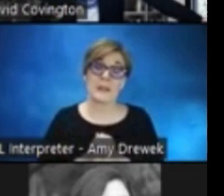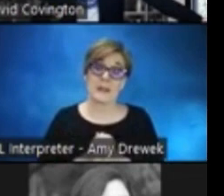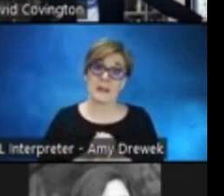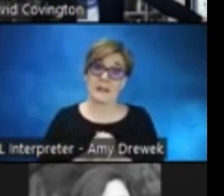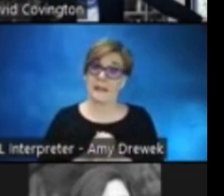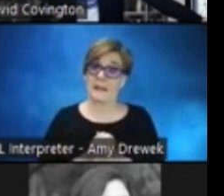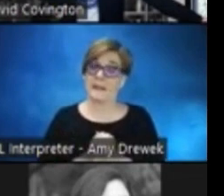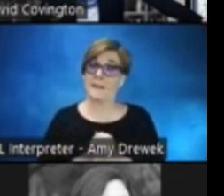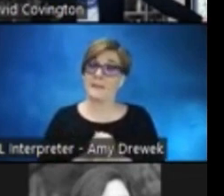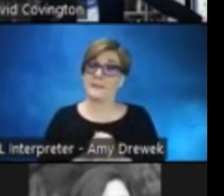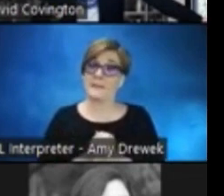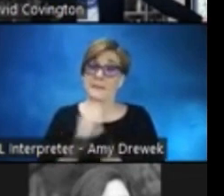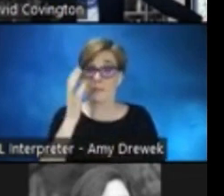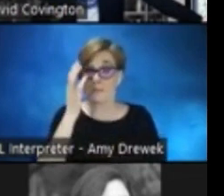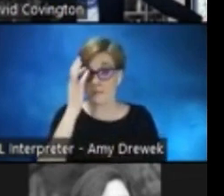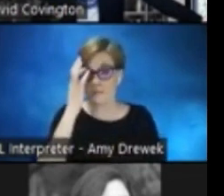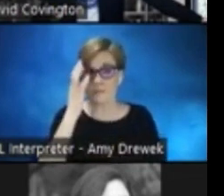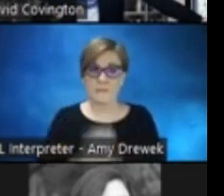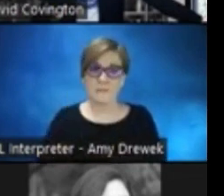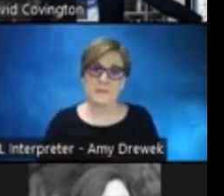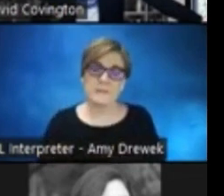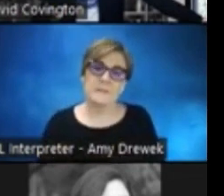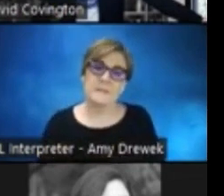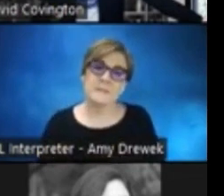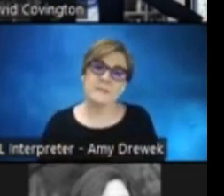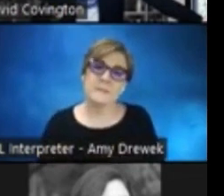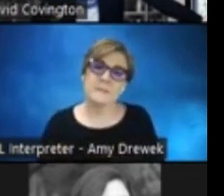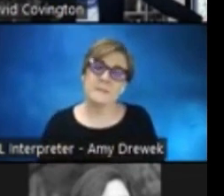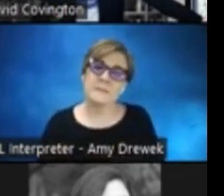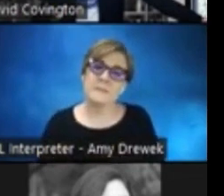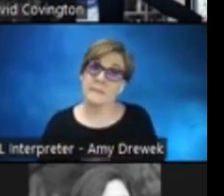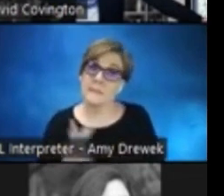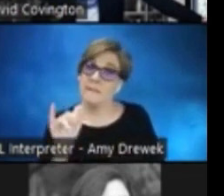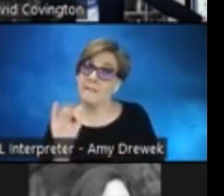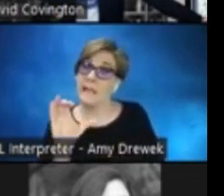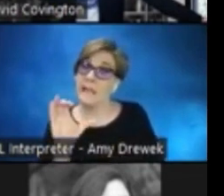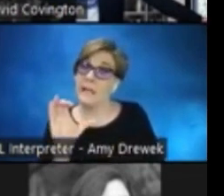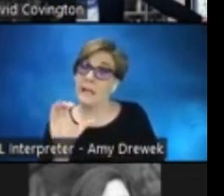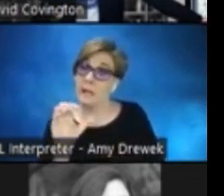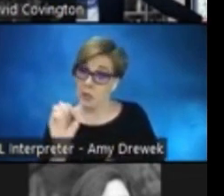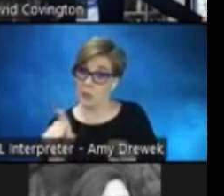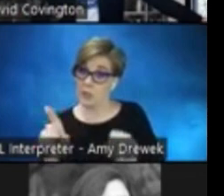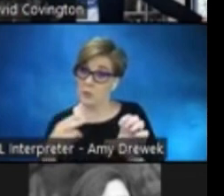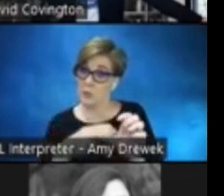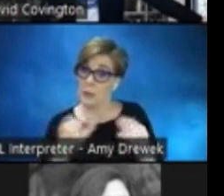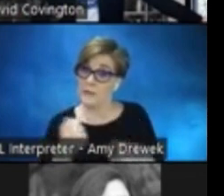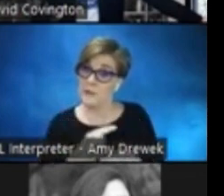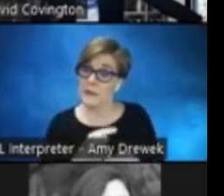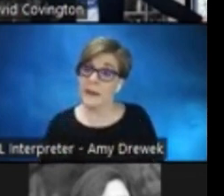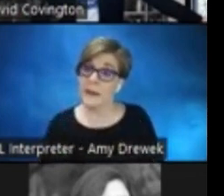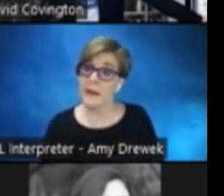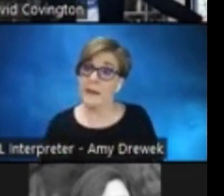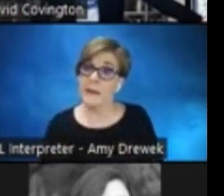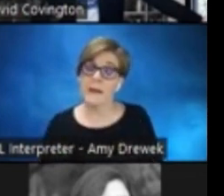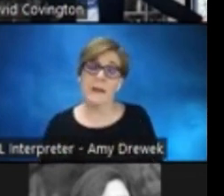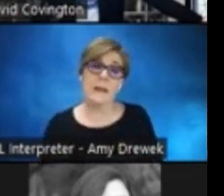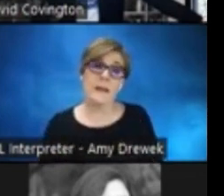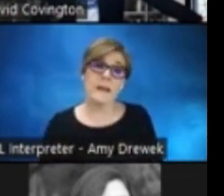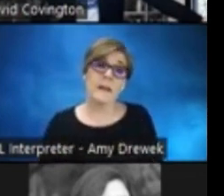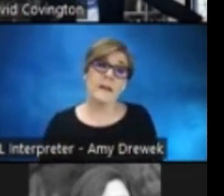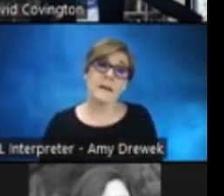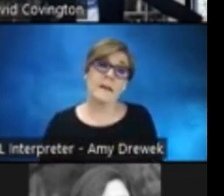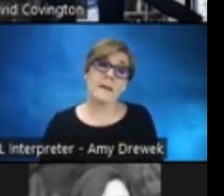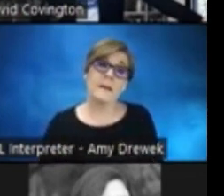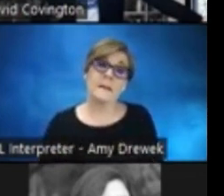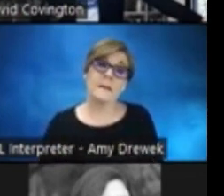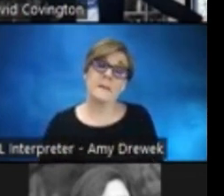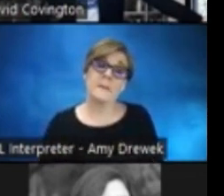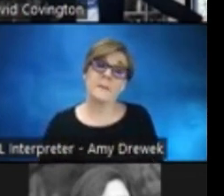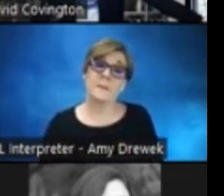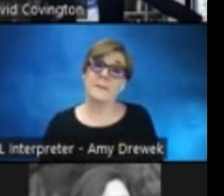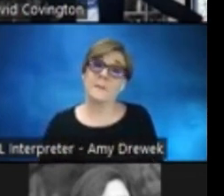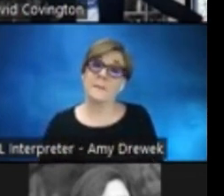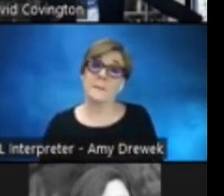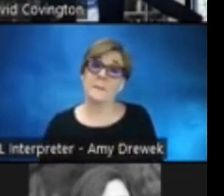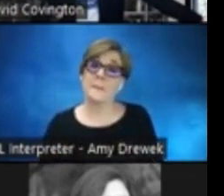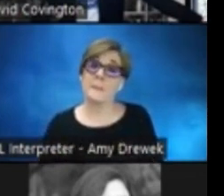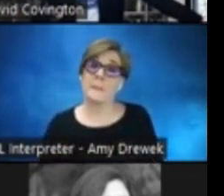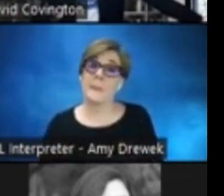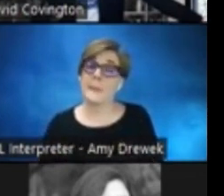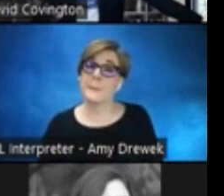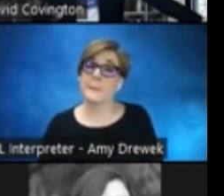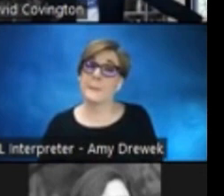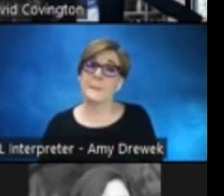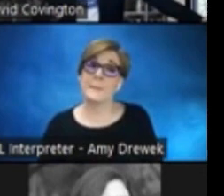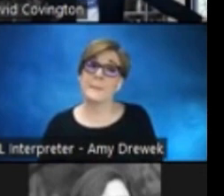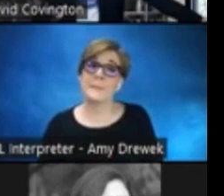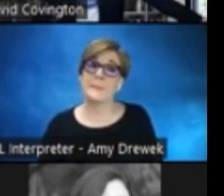VIC, WERE YOU ABLE TO JOIN US FOR TODAY'S PROGRAM?